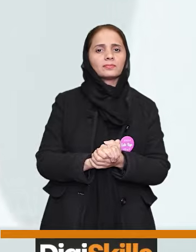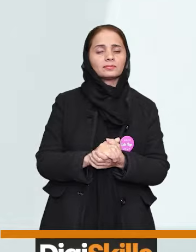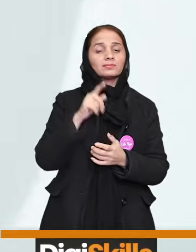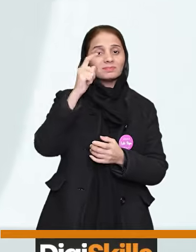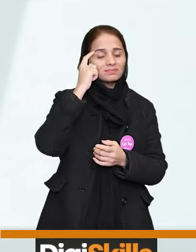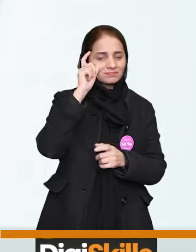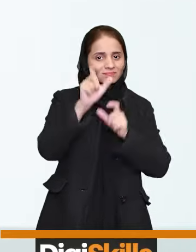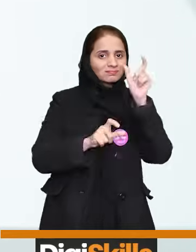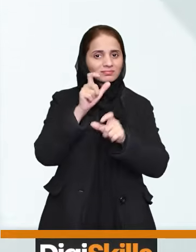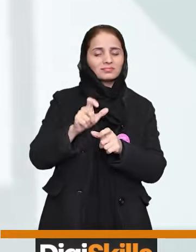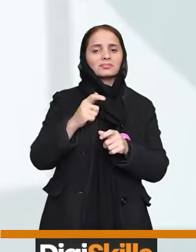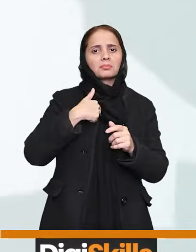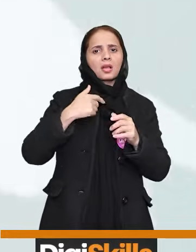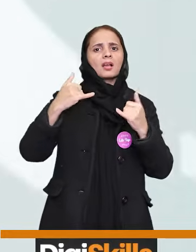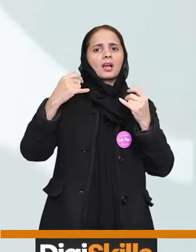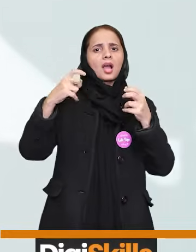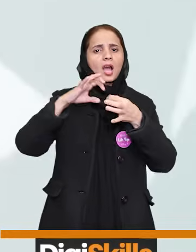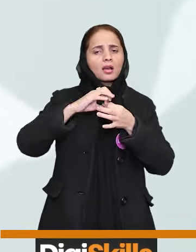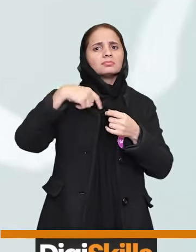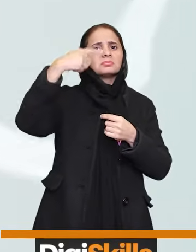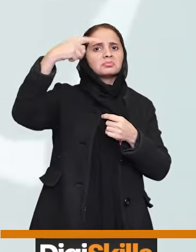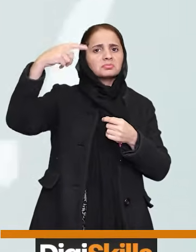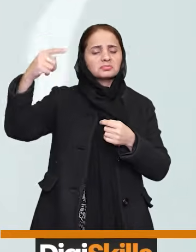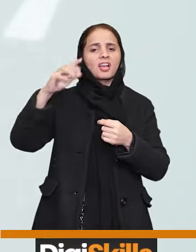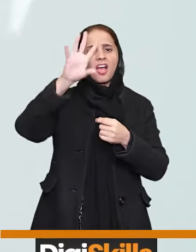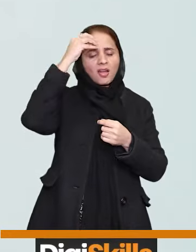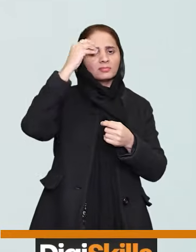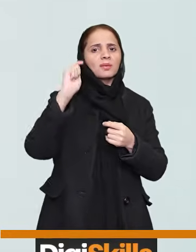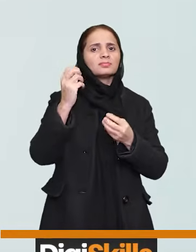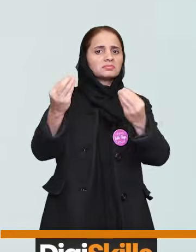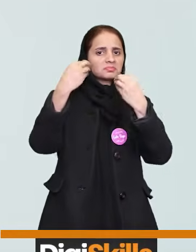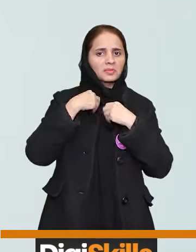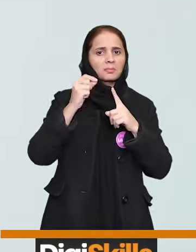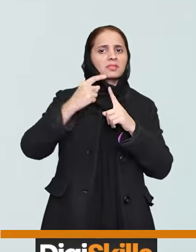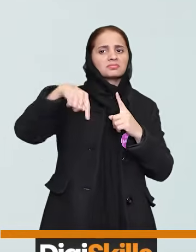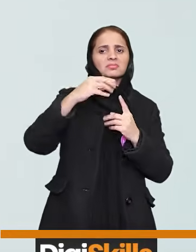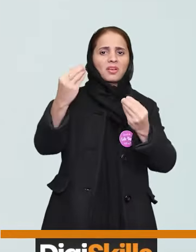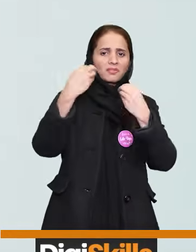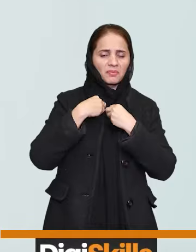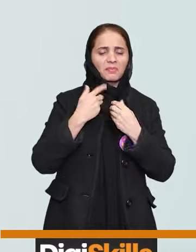Where an employer persecuted by our neighbor country comes to us with this complaint,